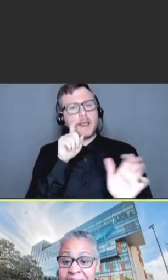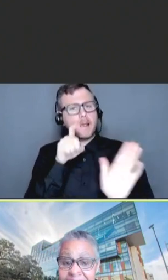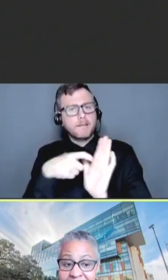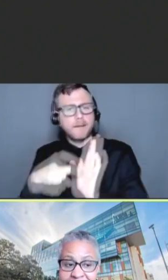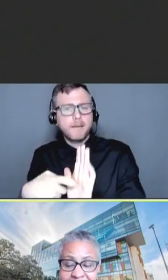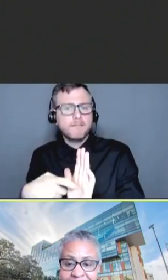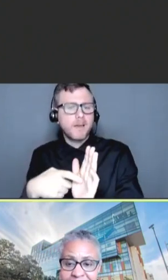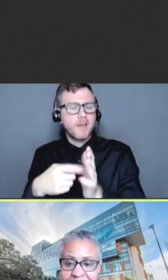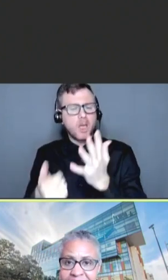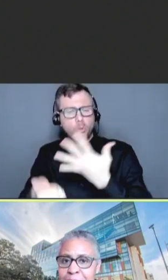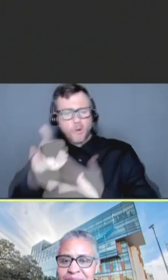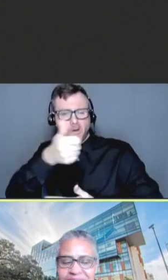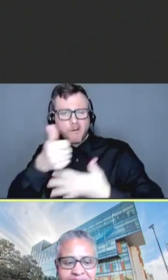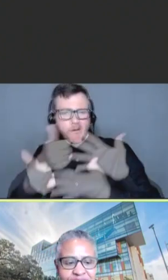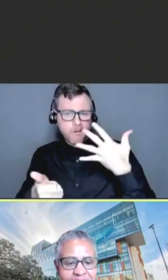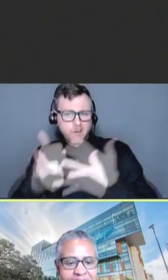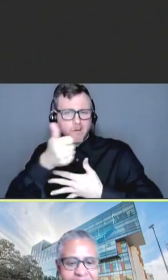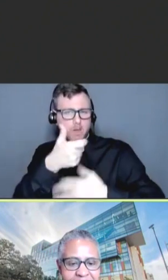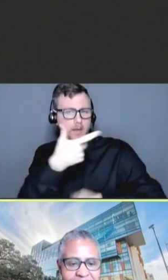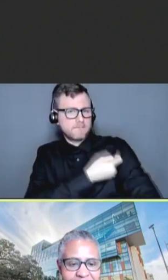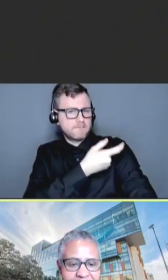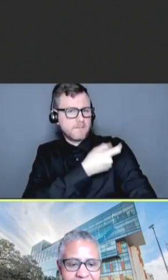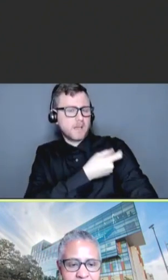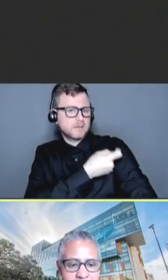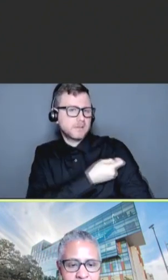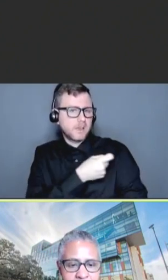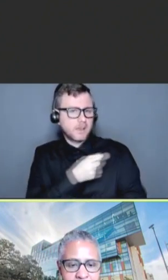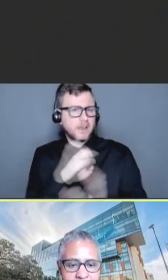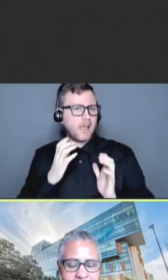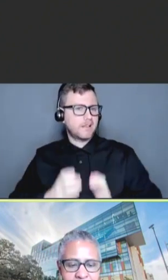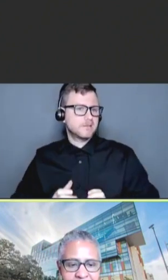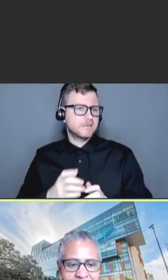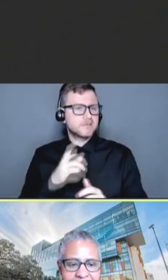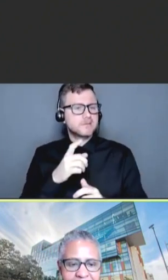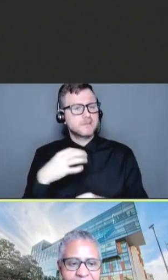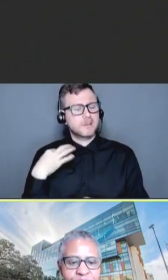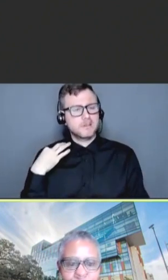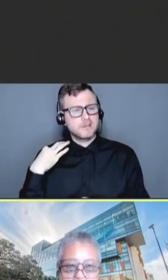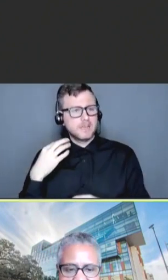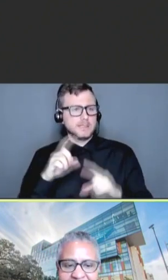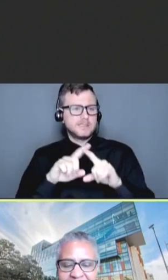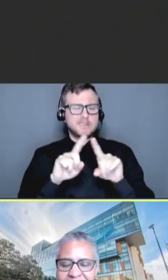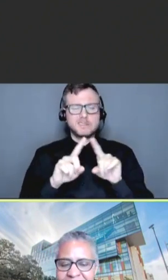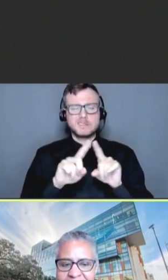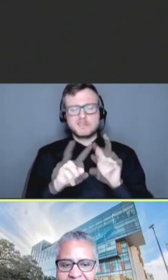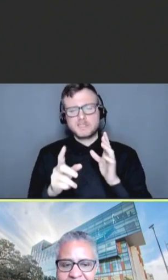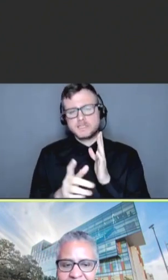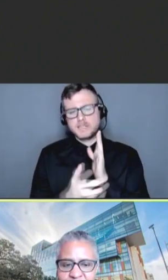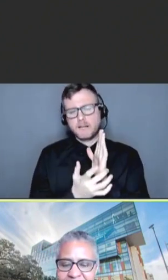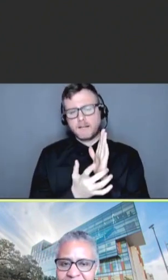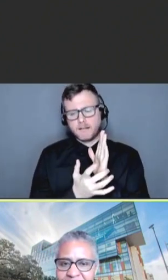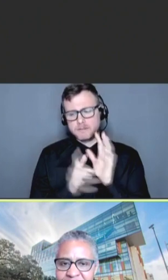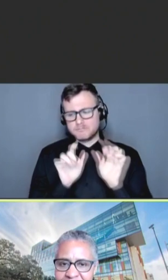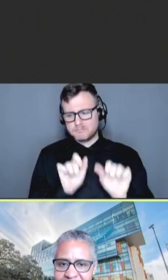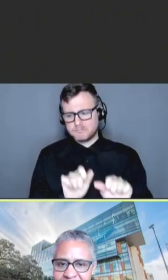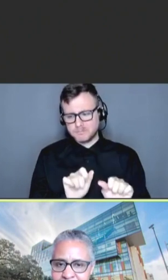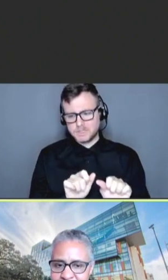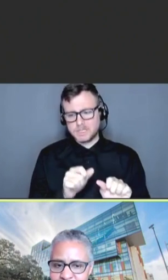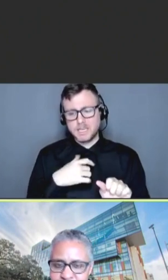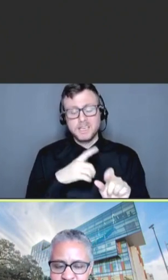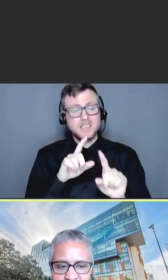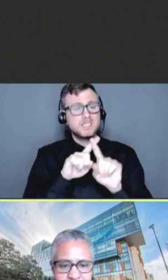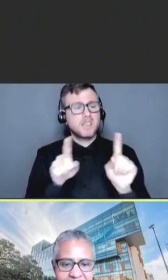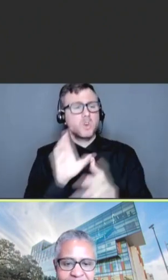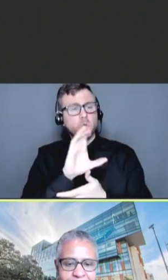candidates and immunization technologies, including the criteria to be used for the